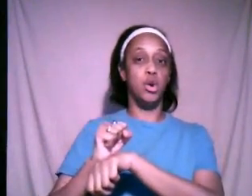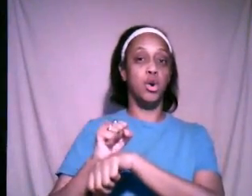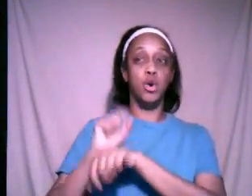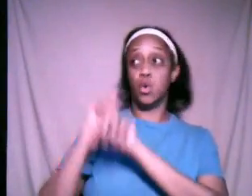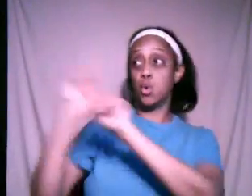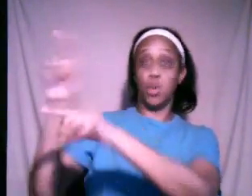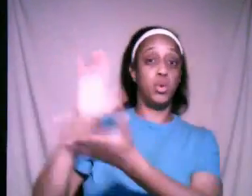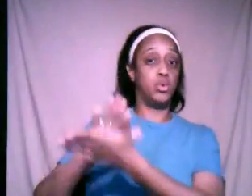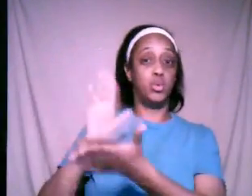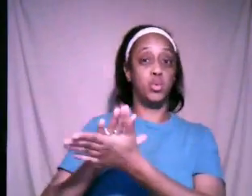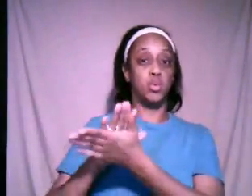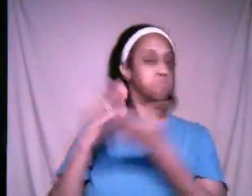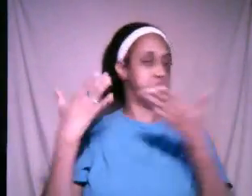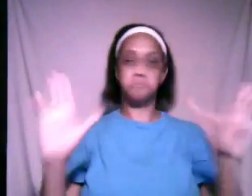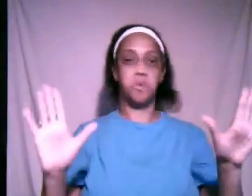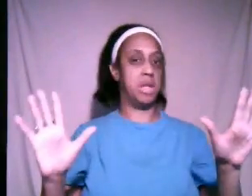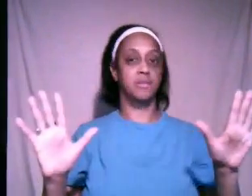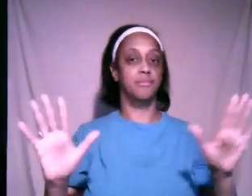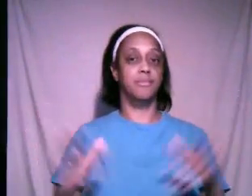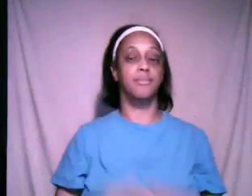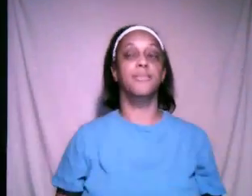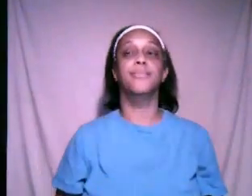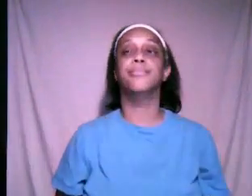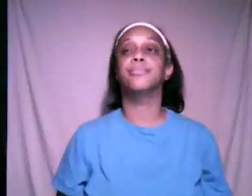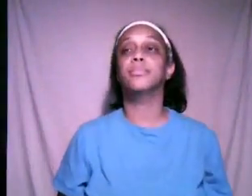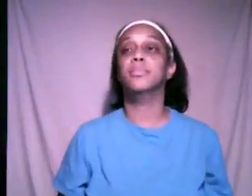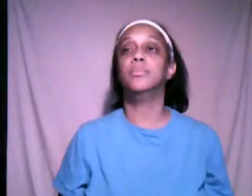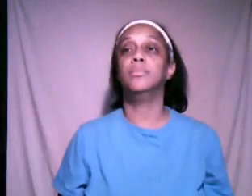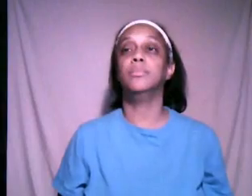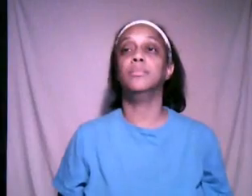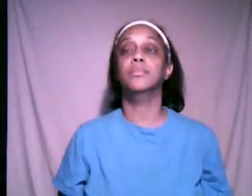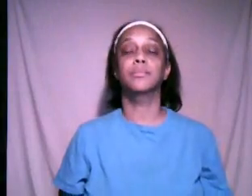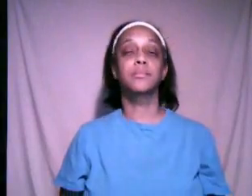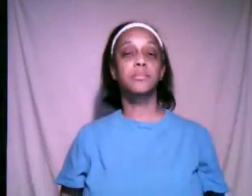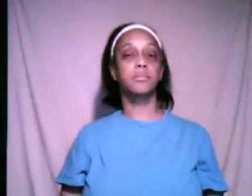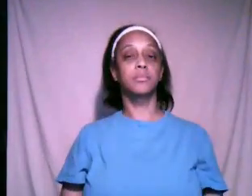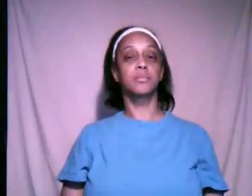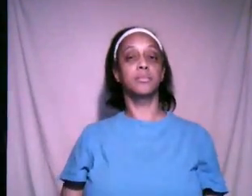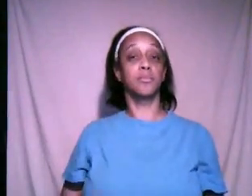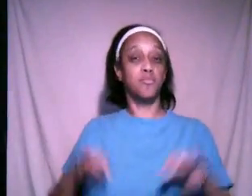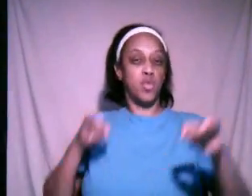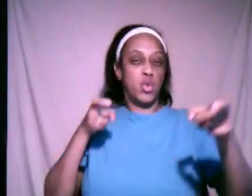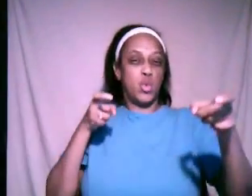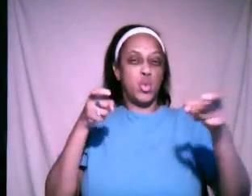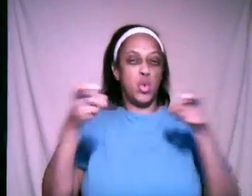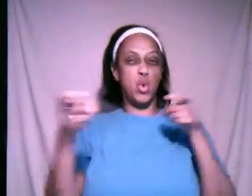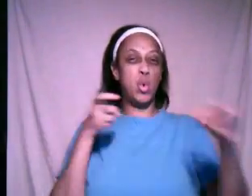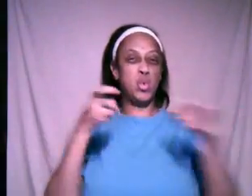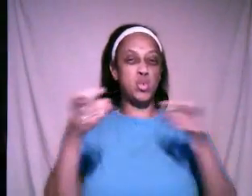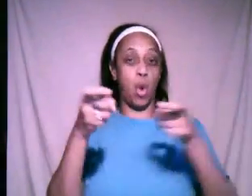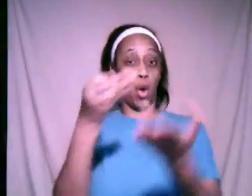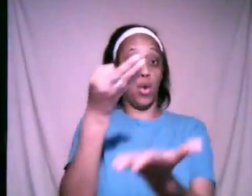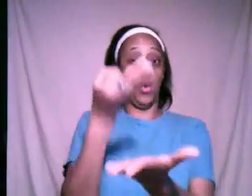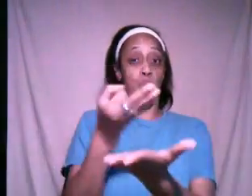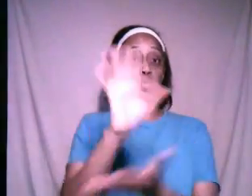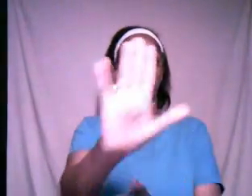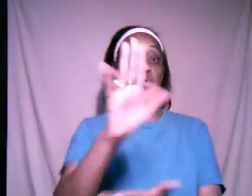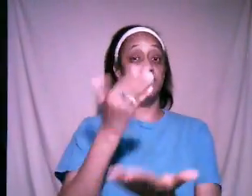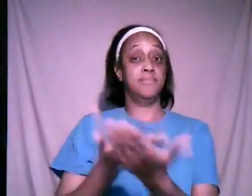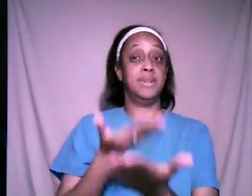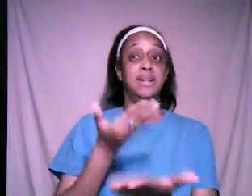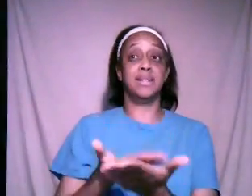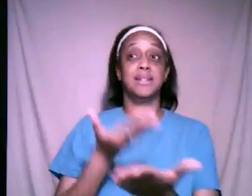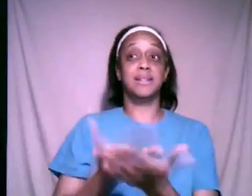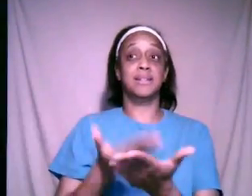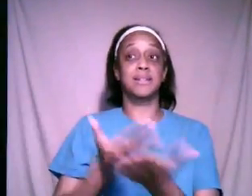go school. * Controls finances or